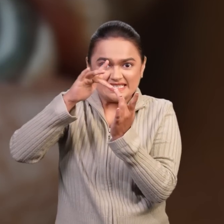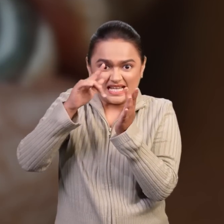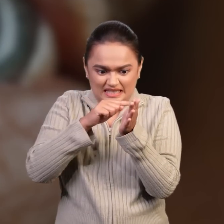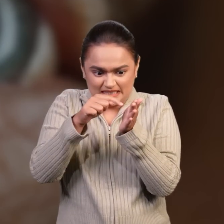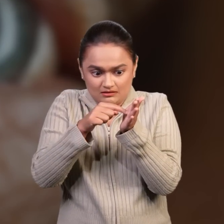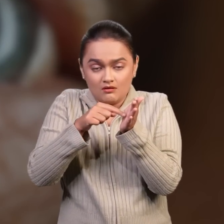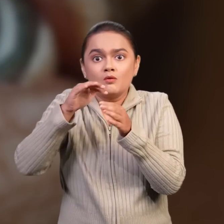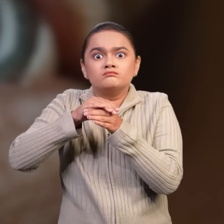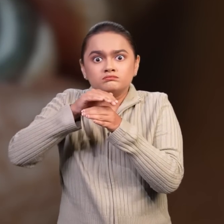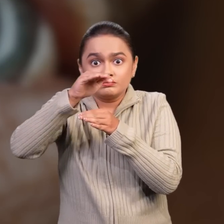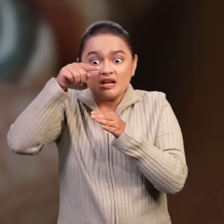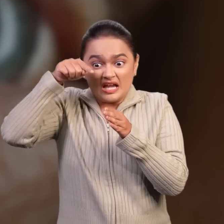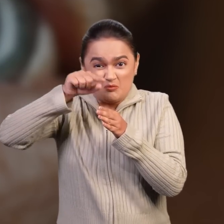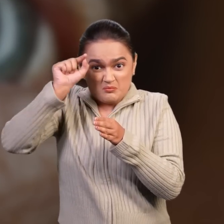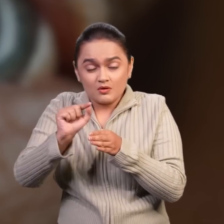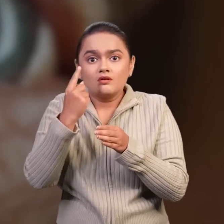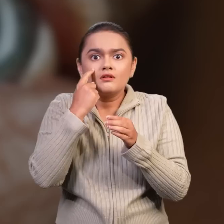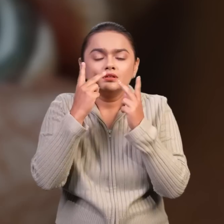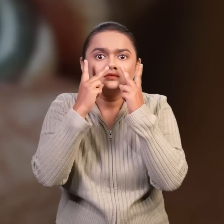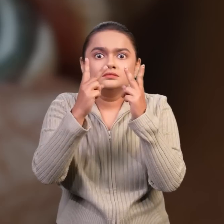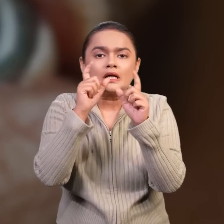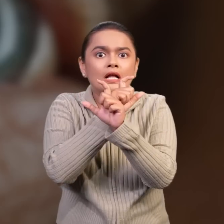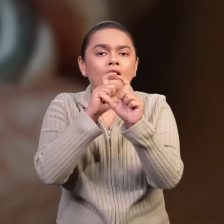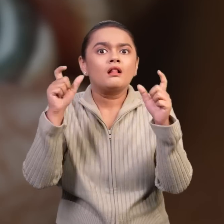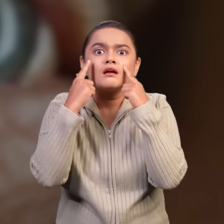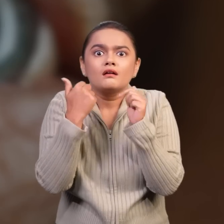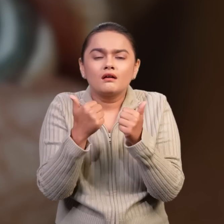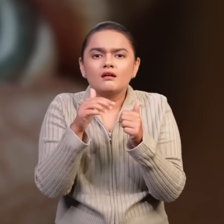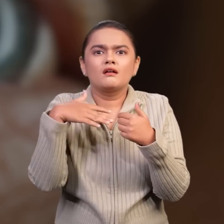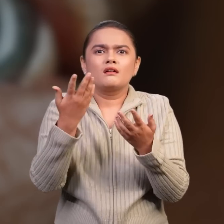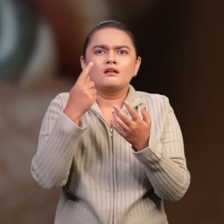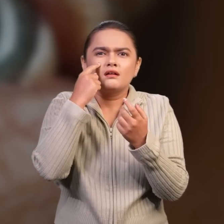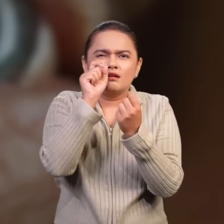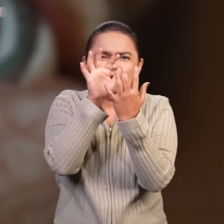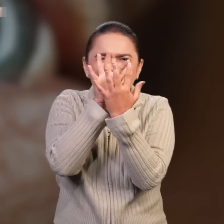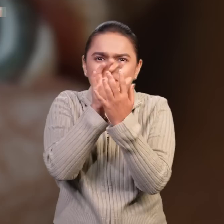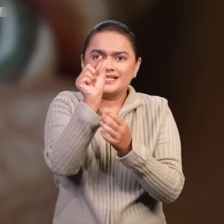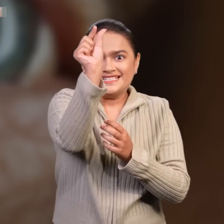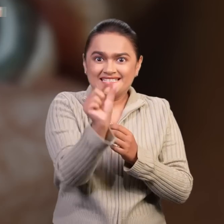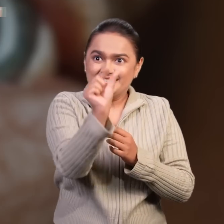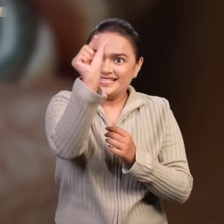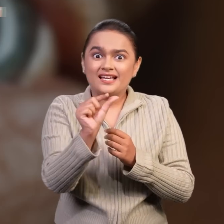Typically the center of the retina. and that affects the vision of that person wherein that person can't see clearly anymore.